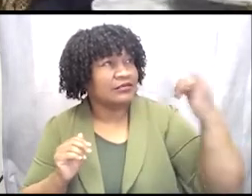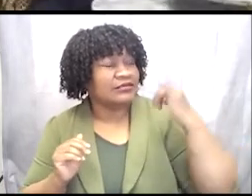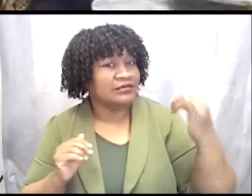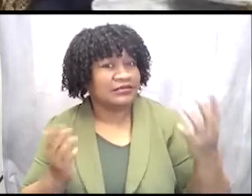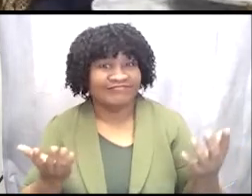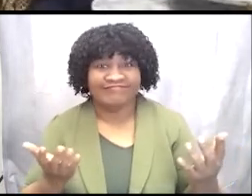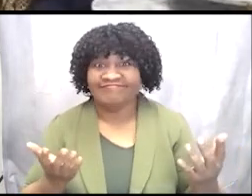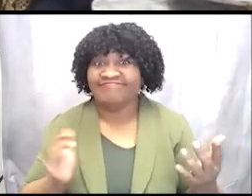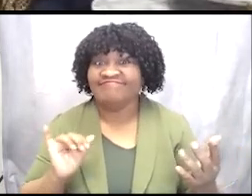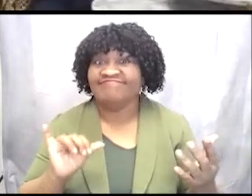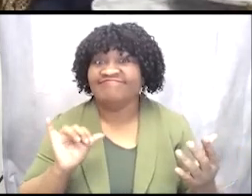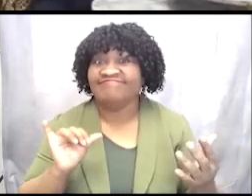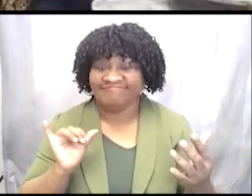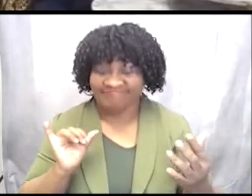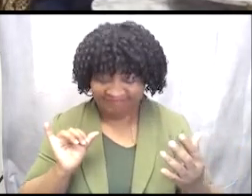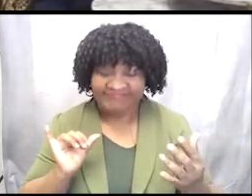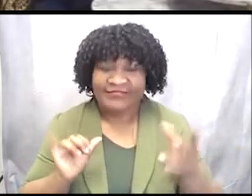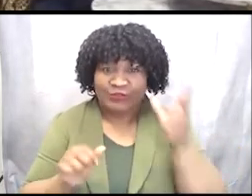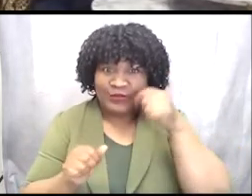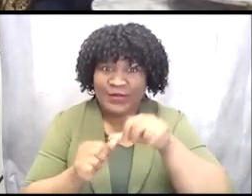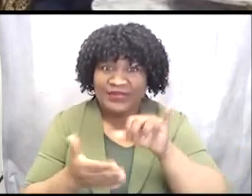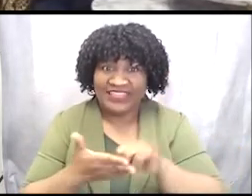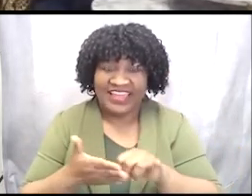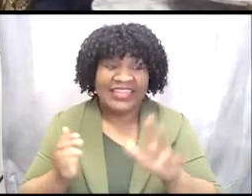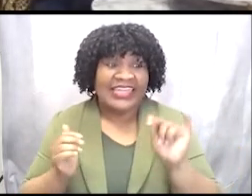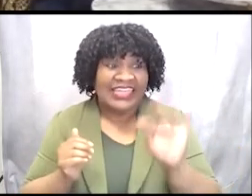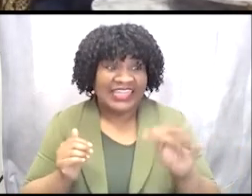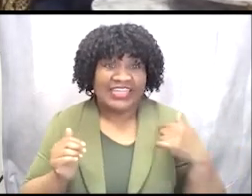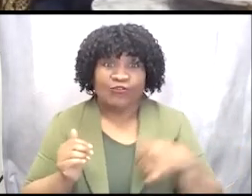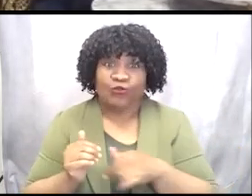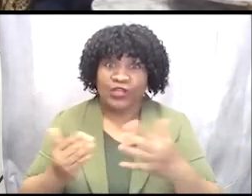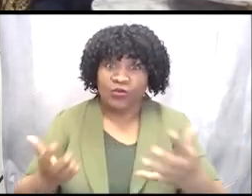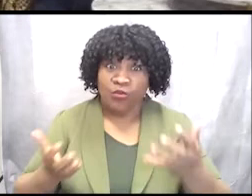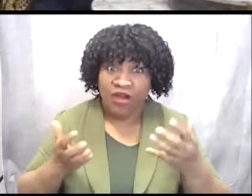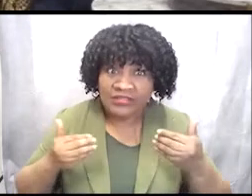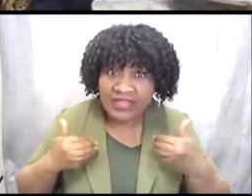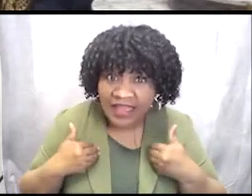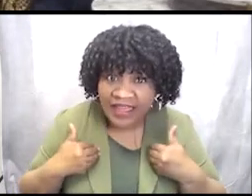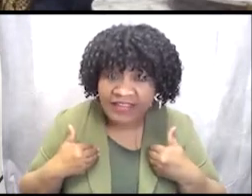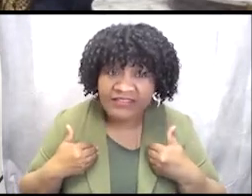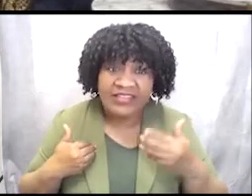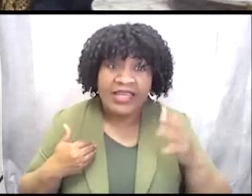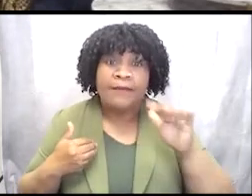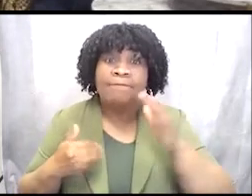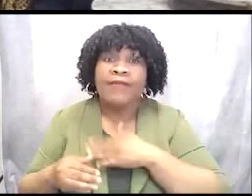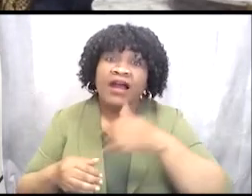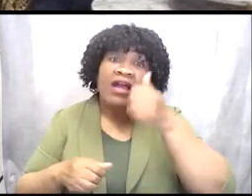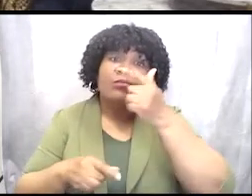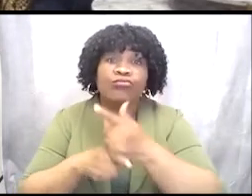And so we took that to heart. And we said that if we were to have a My Brother's Keeper initiative